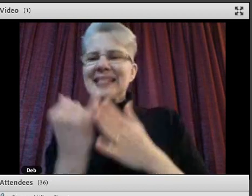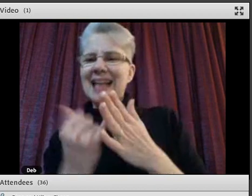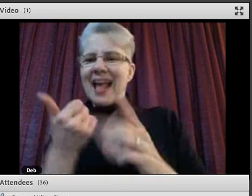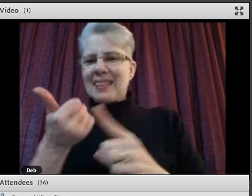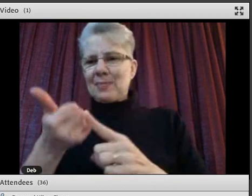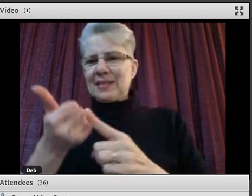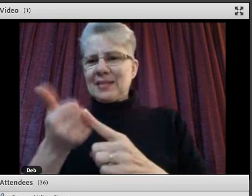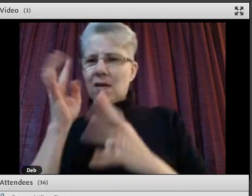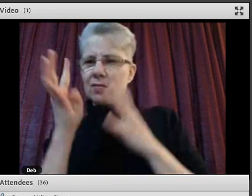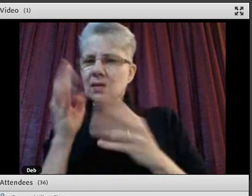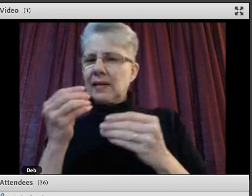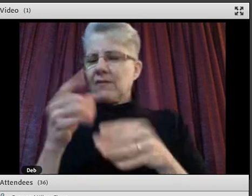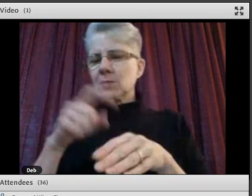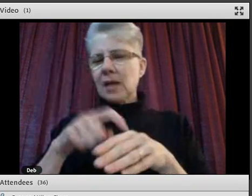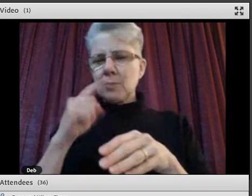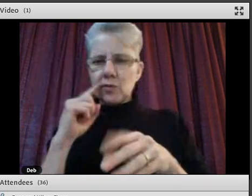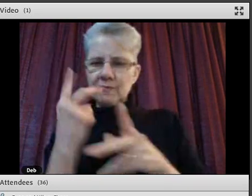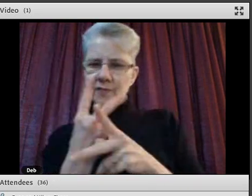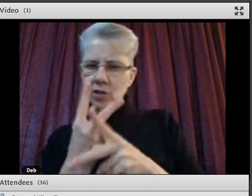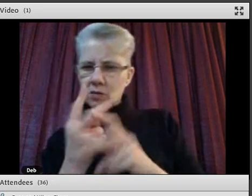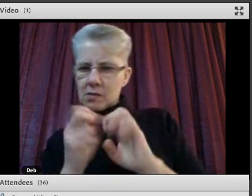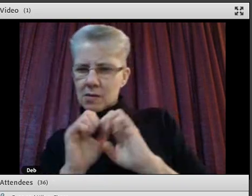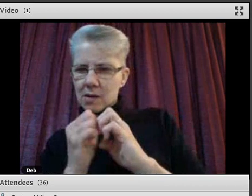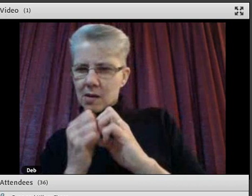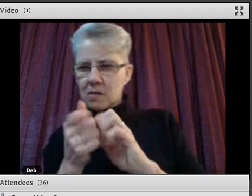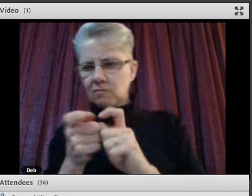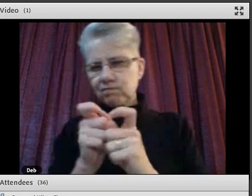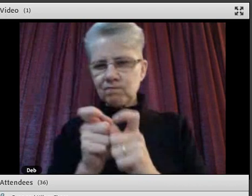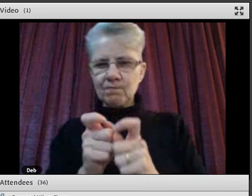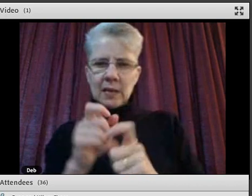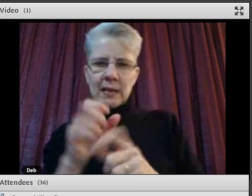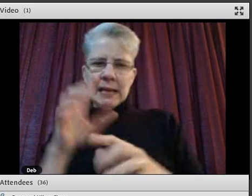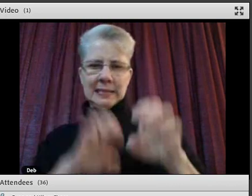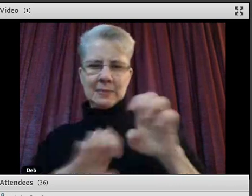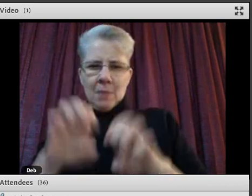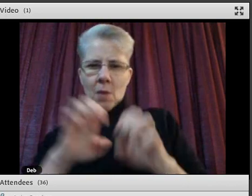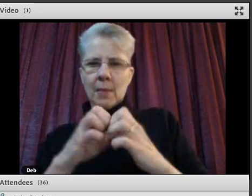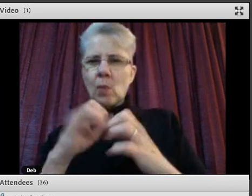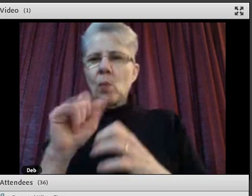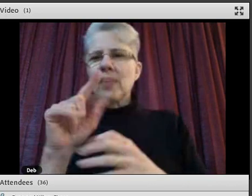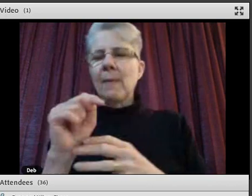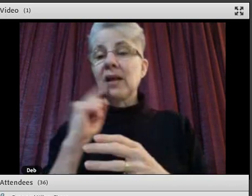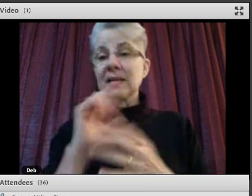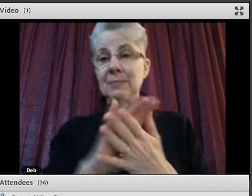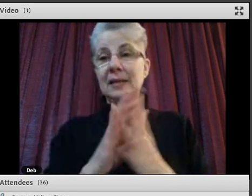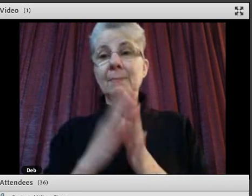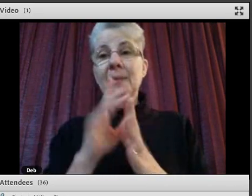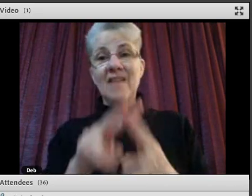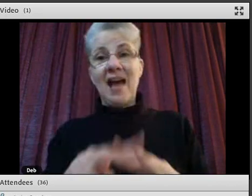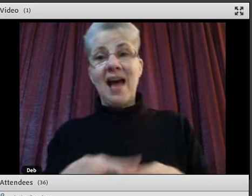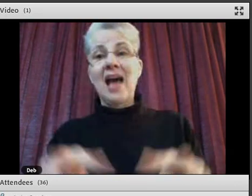but design it as well, give them the time to figure it out and to explore and experiment with it because it can be really valuable